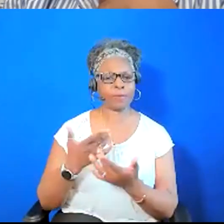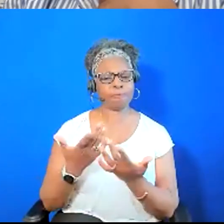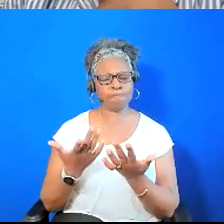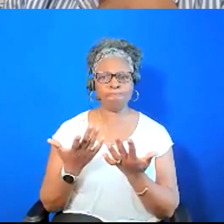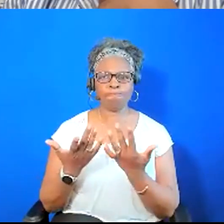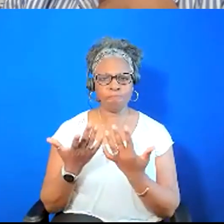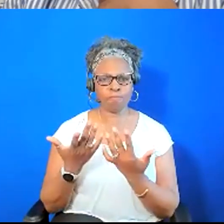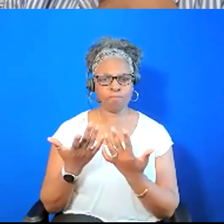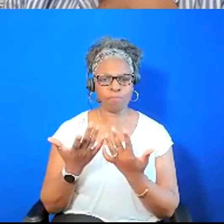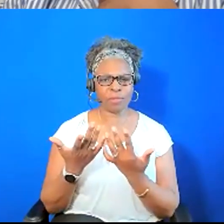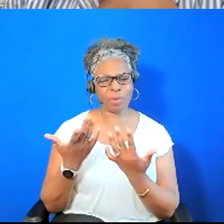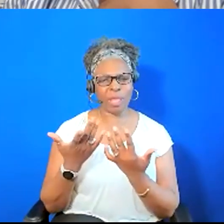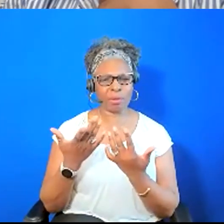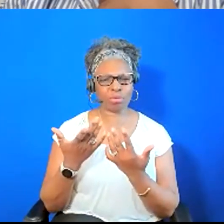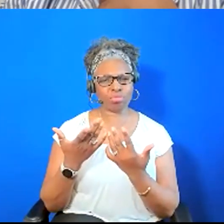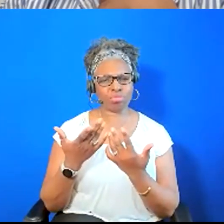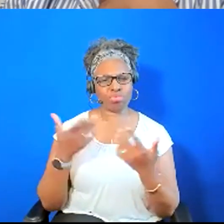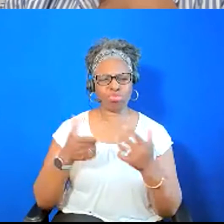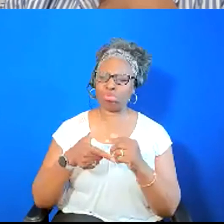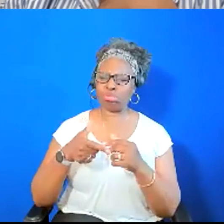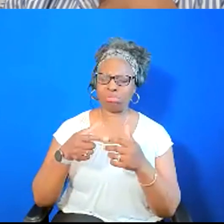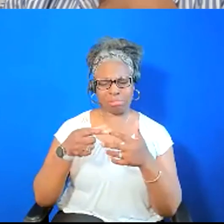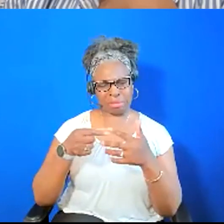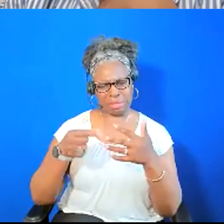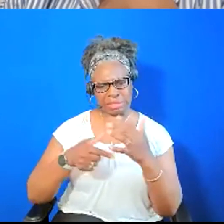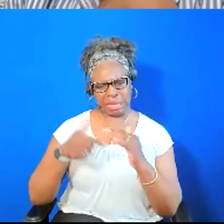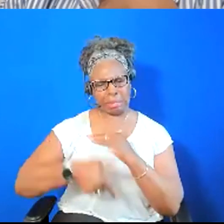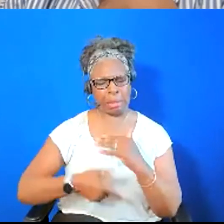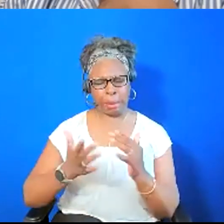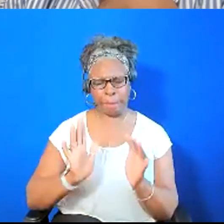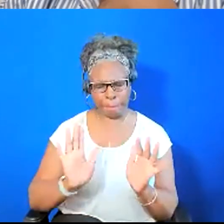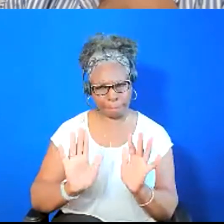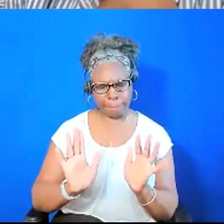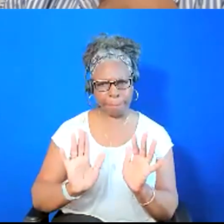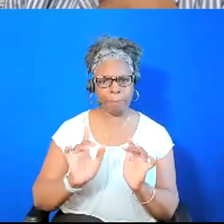without going too much into kind of details. I think the recent one might be from about a